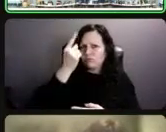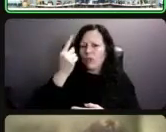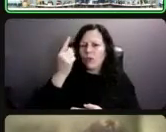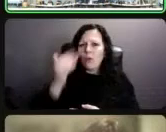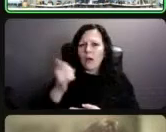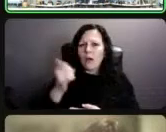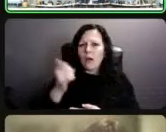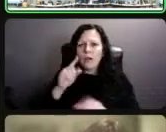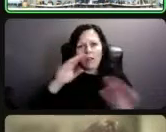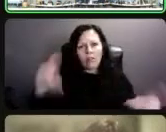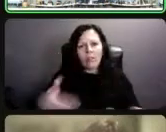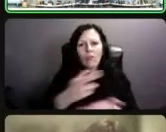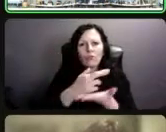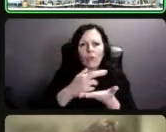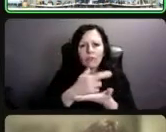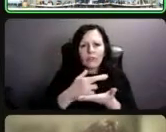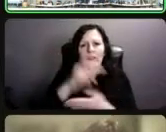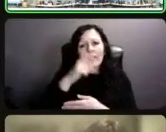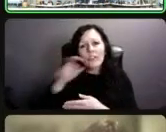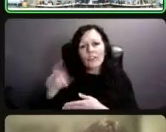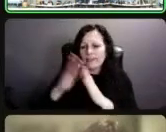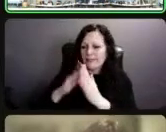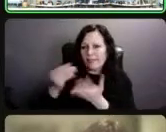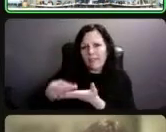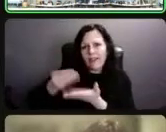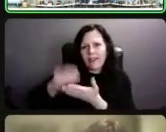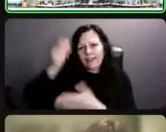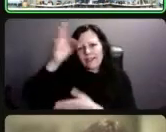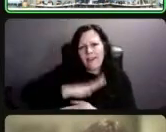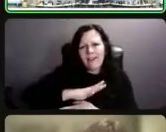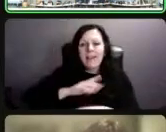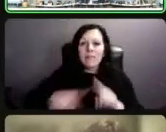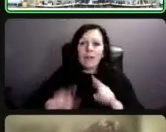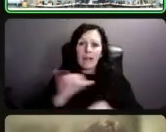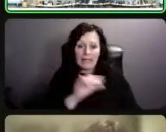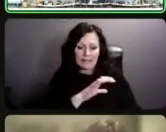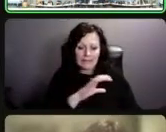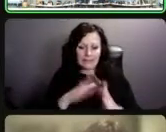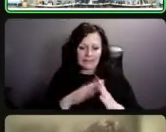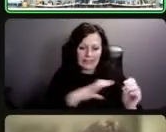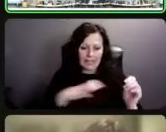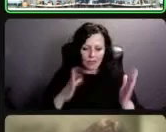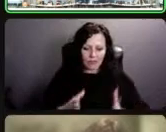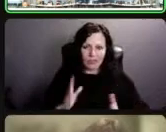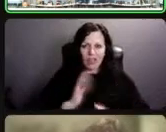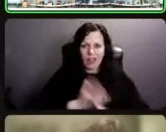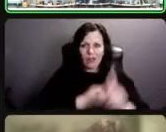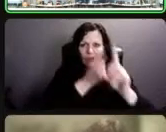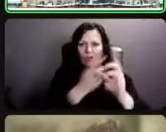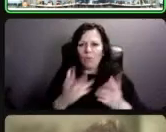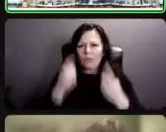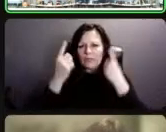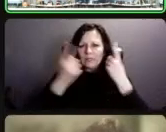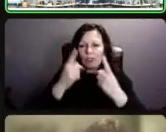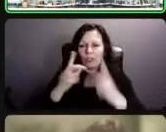GIVE US A LITTLE BIT MORE CONTEXT WITH THIS ONE. I THINK IT WOULD BE HELPFUL. YOU'RE KIND OF I UNDERSTAND WHY